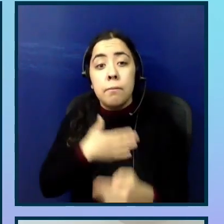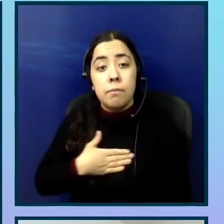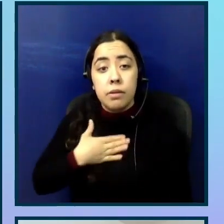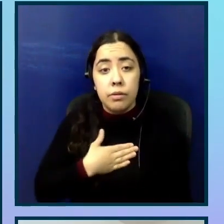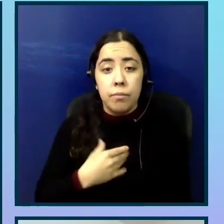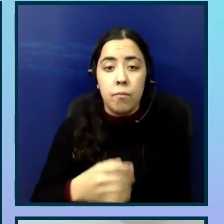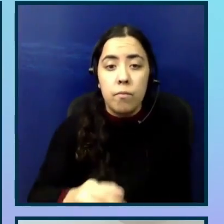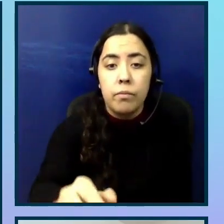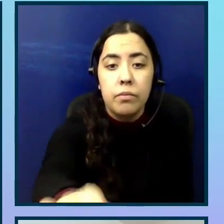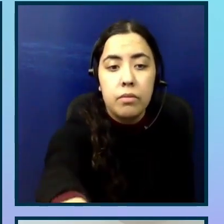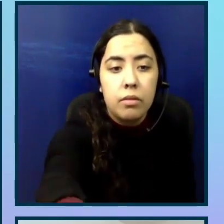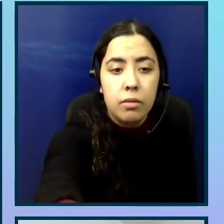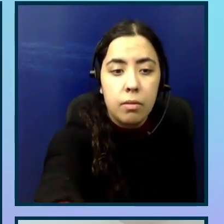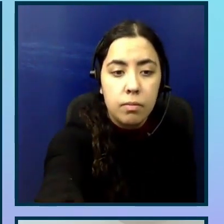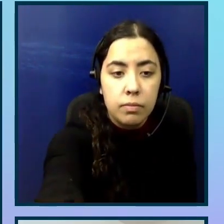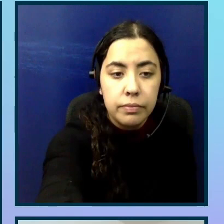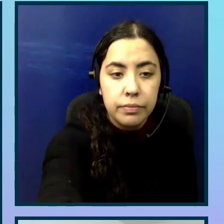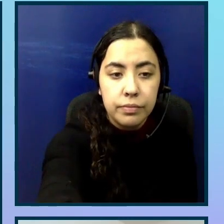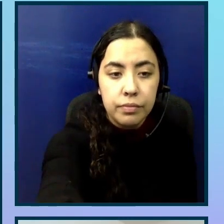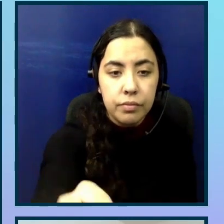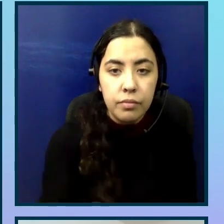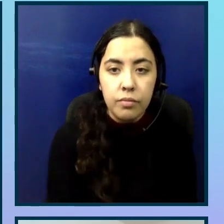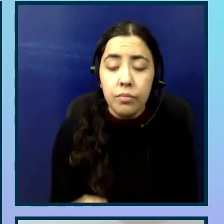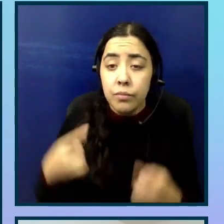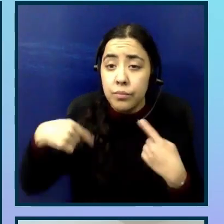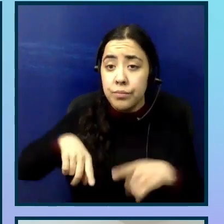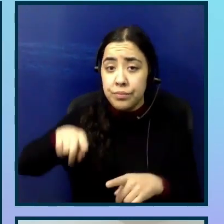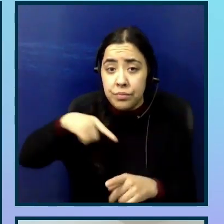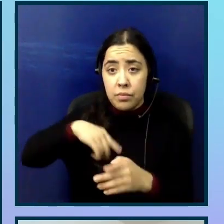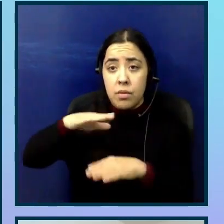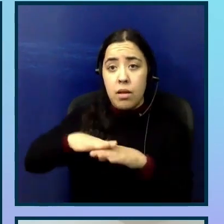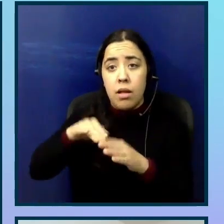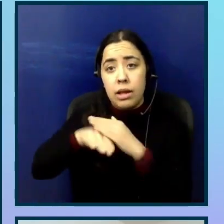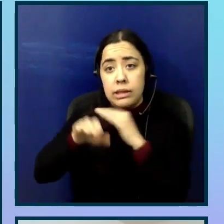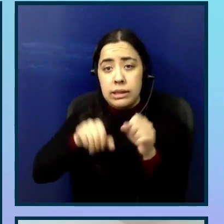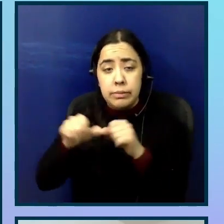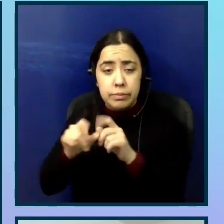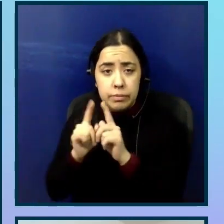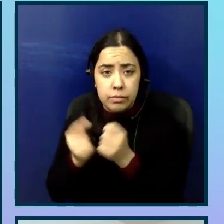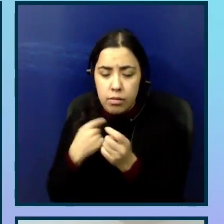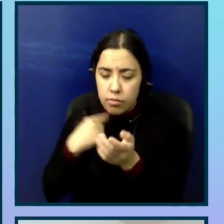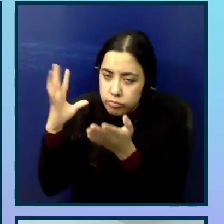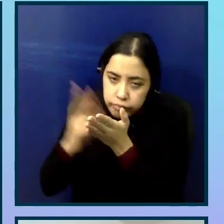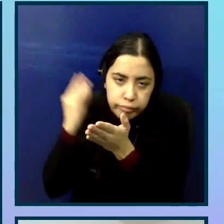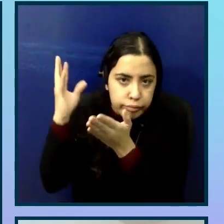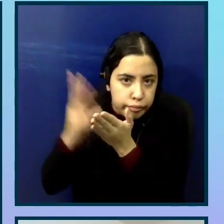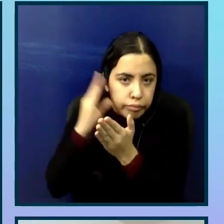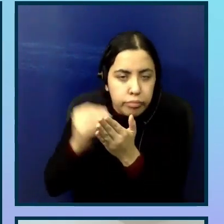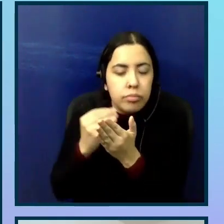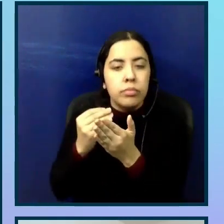I've learned a lot while I was on the Accessibility team, like how important it is to prioritize accessibility